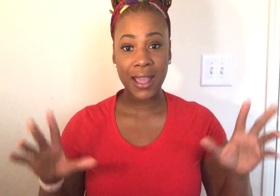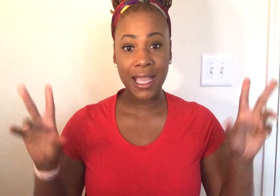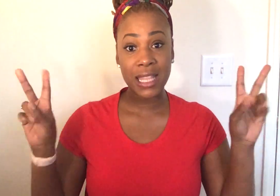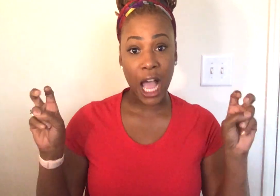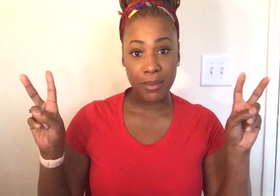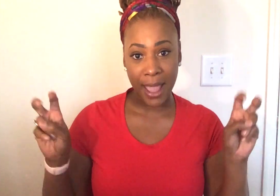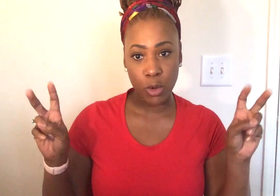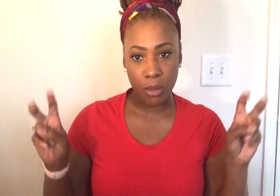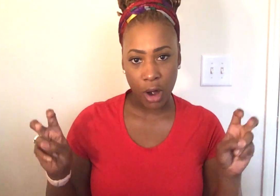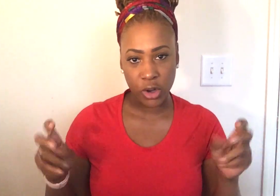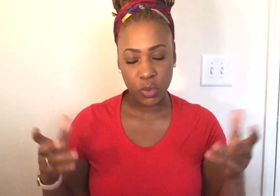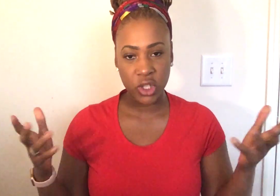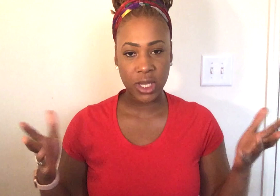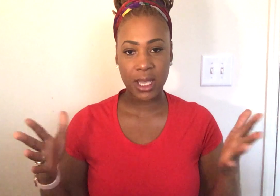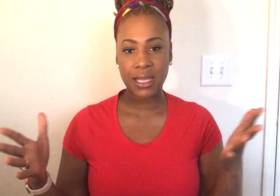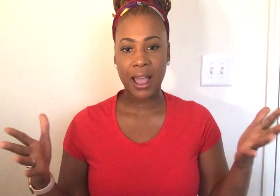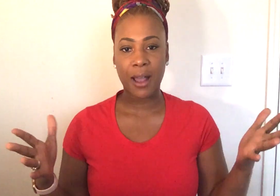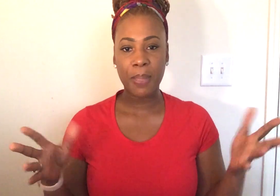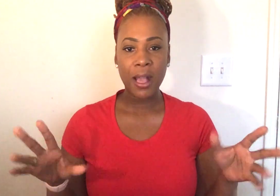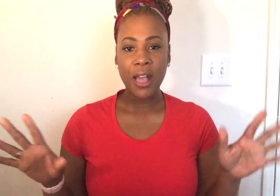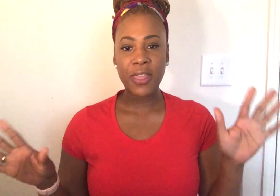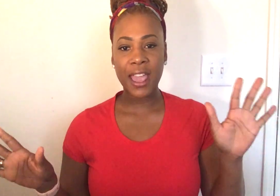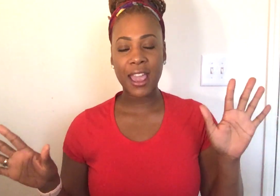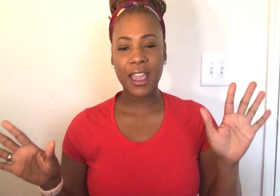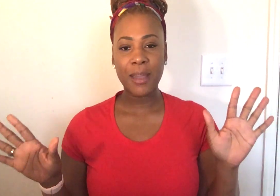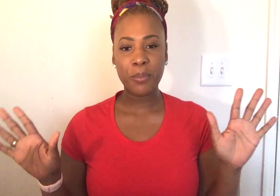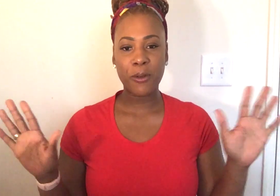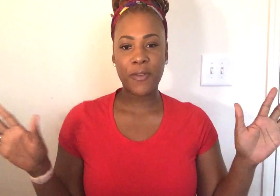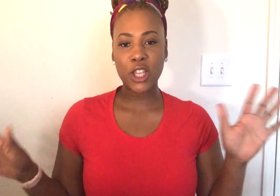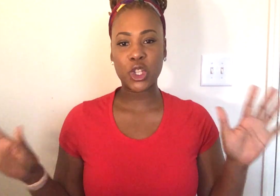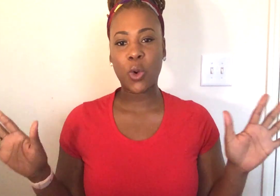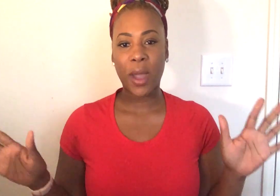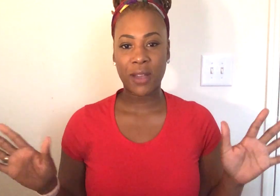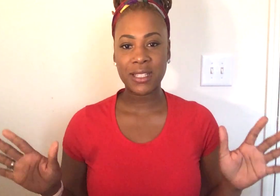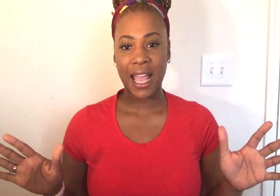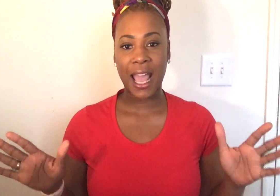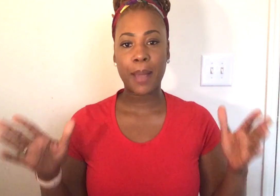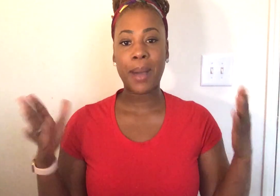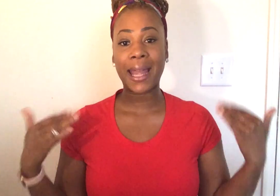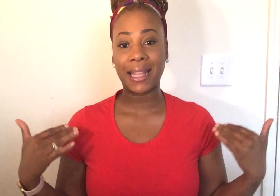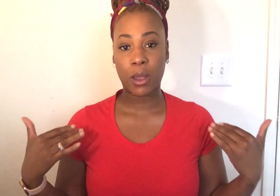non-manual markers which is the professional way of saying body language